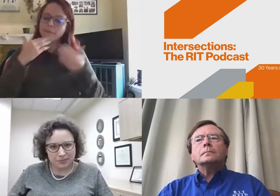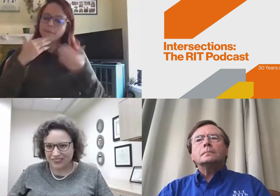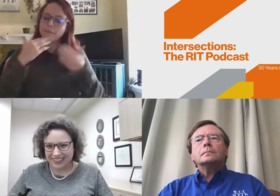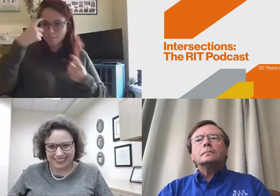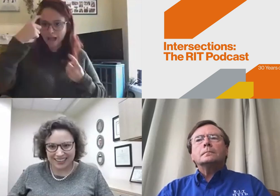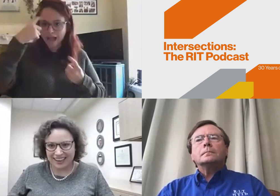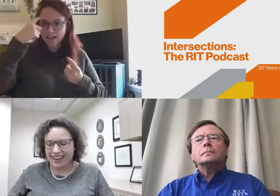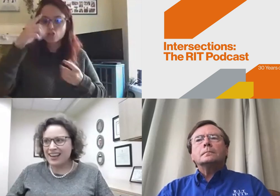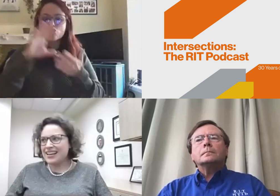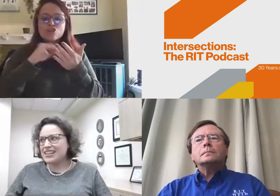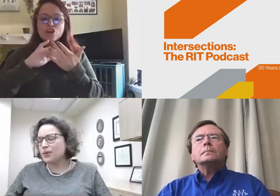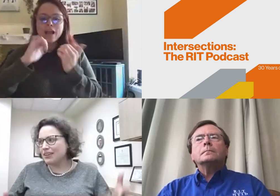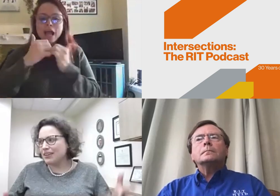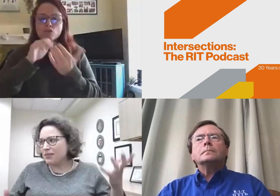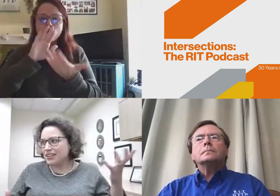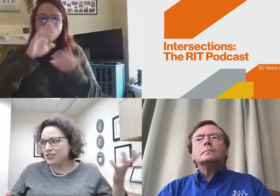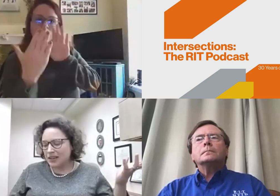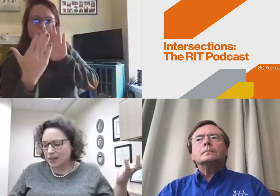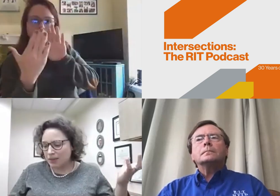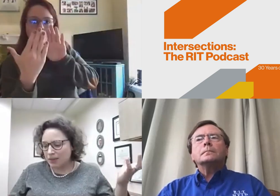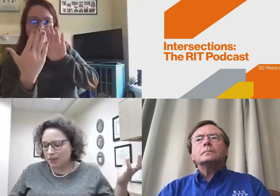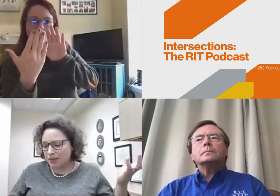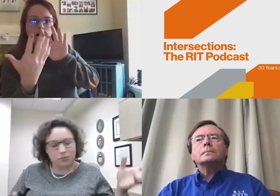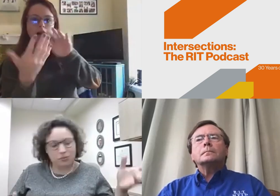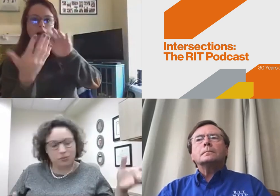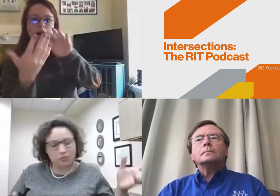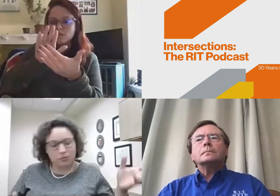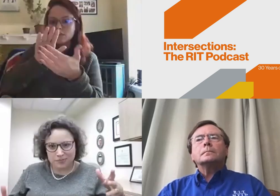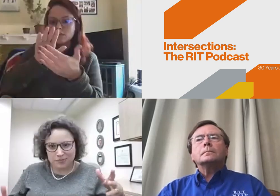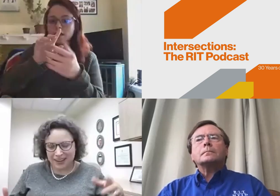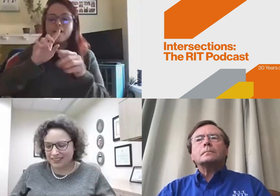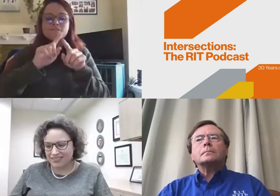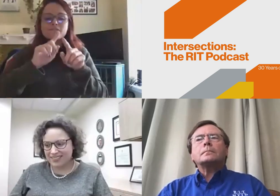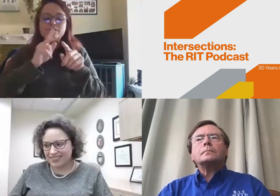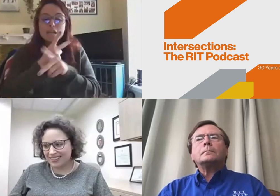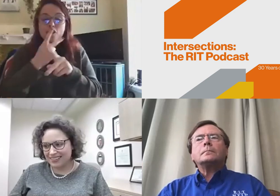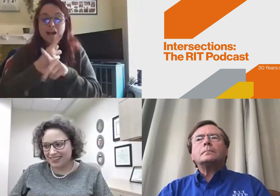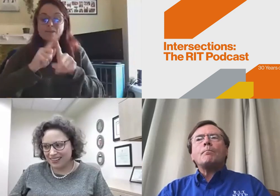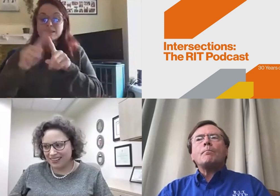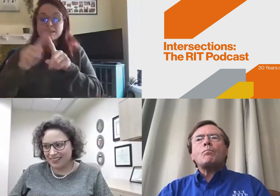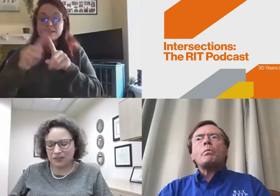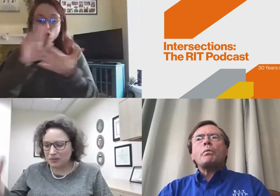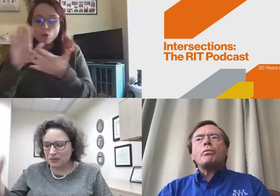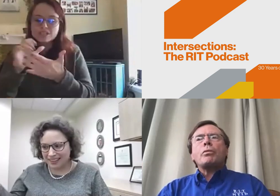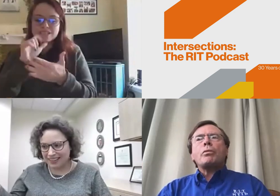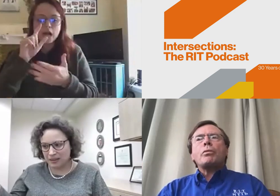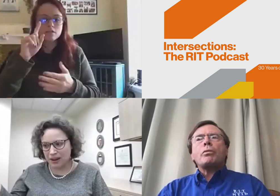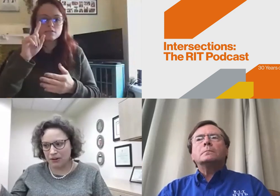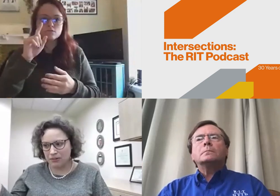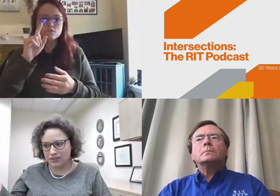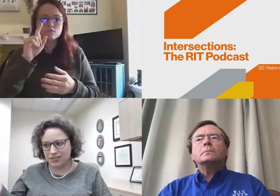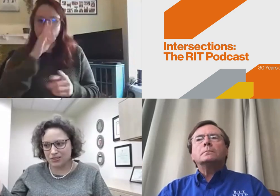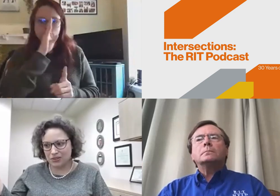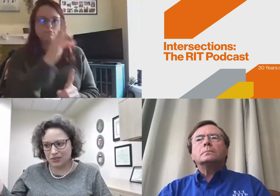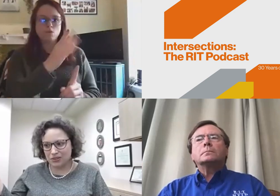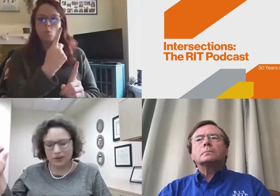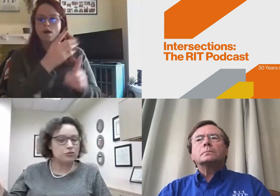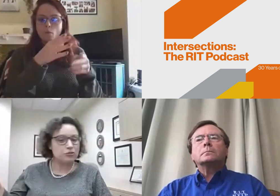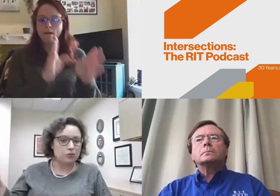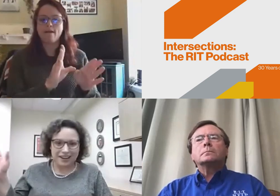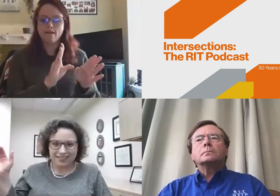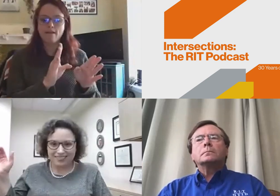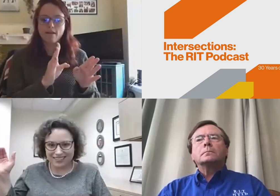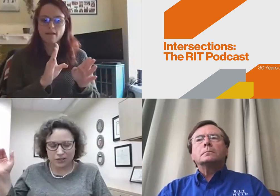And so as you speak about employer perspectives, not only thinking about what is right in terms